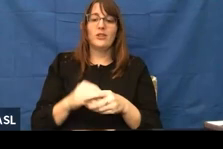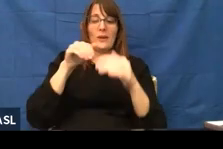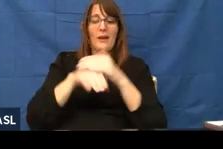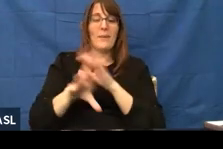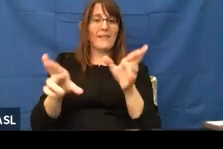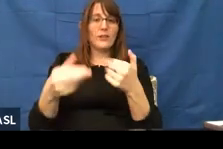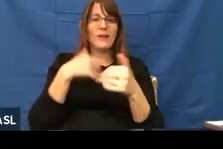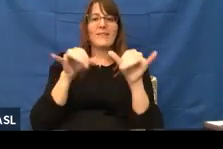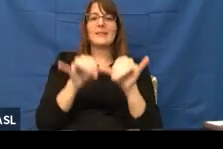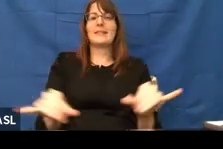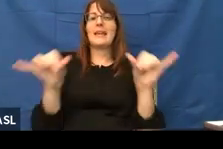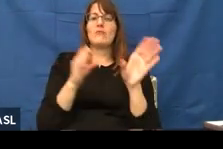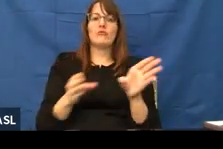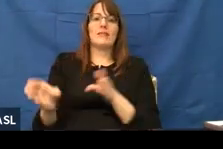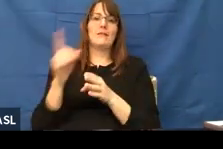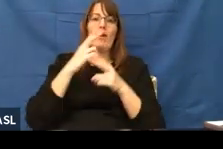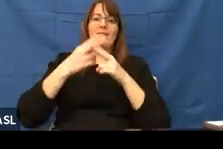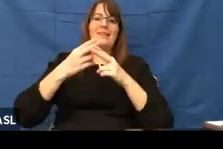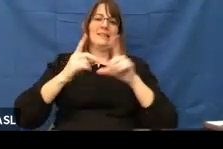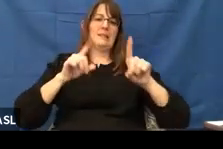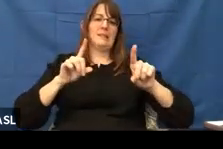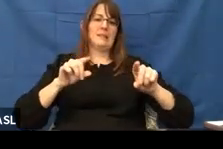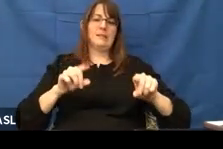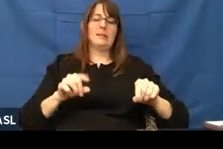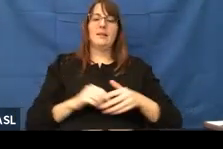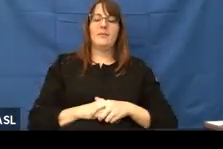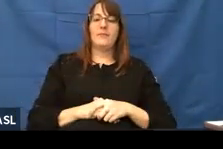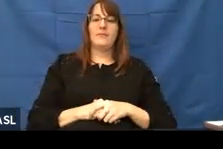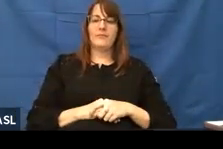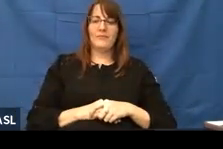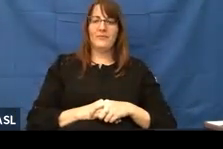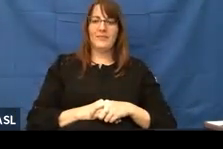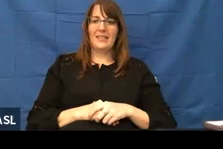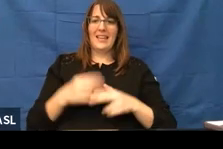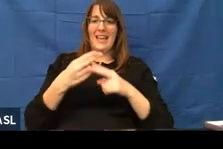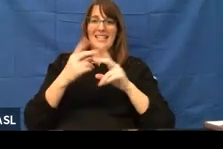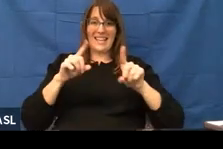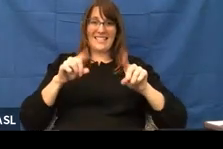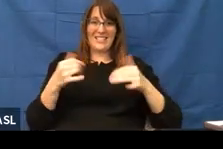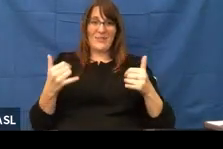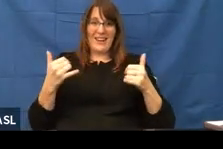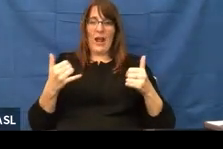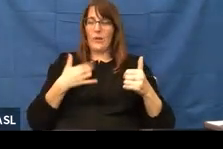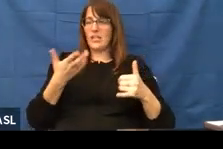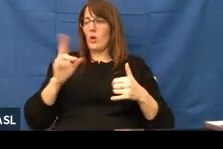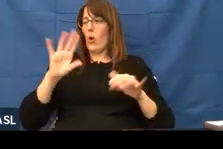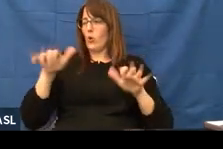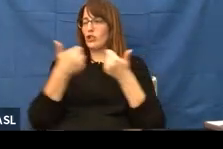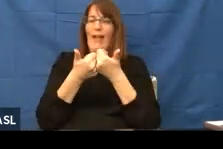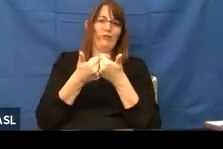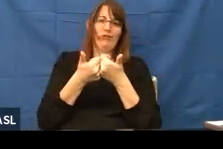Jewyl Alderson Clarke, SDCOE: Around attendance which what I, as well as what I've heard from teachers attendance as its own like crazy difficult thing to make happen.